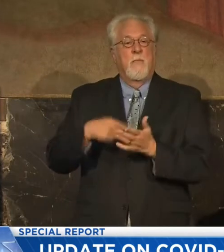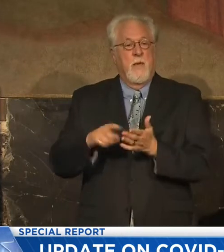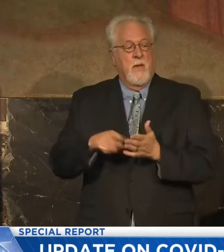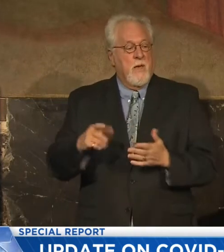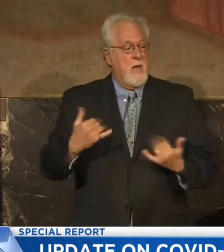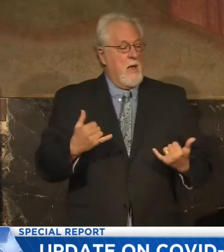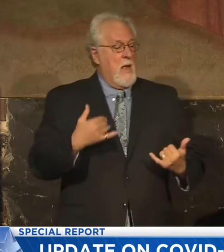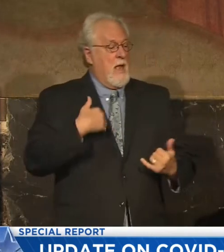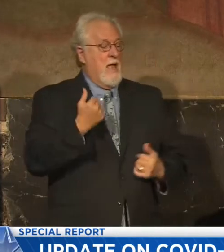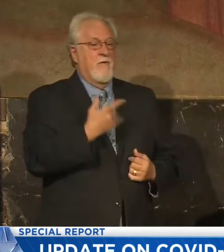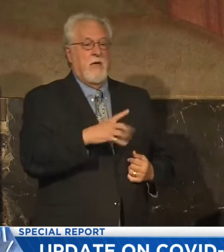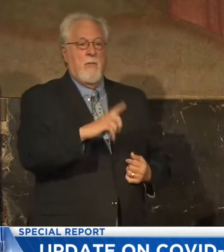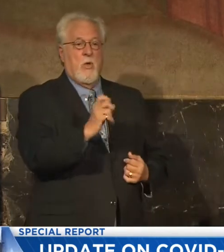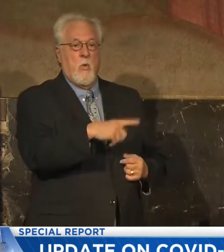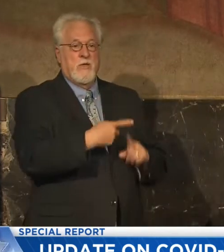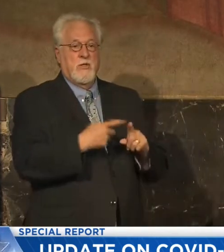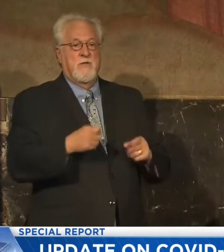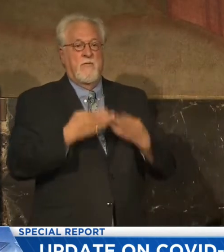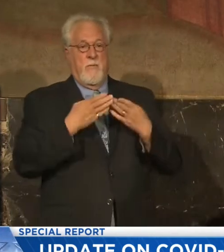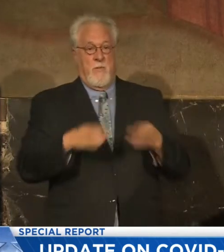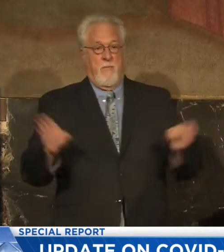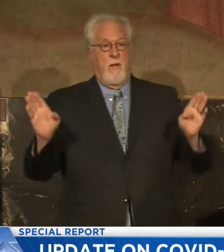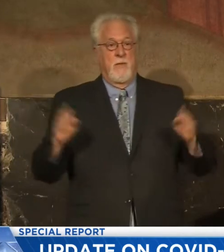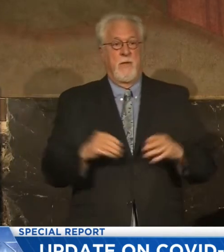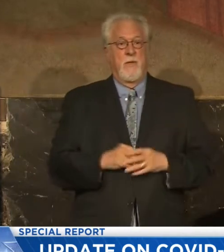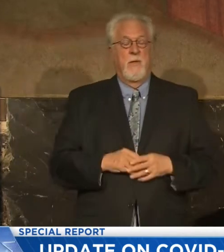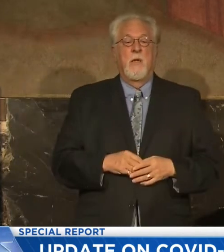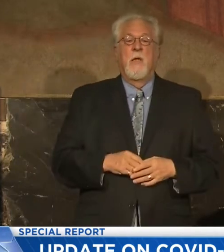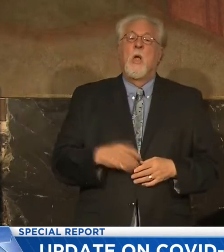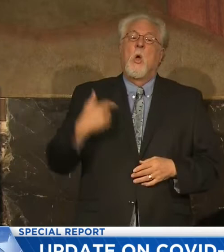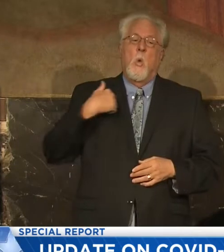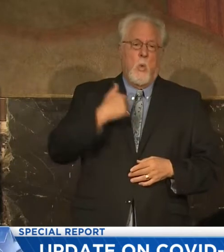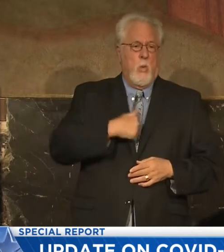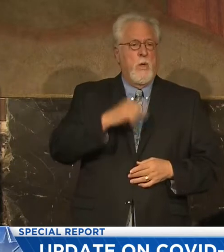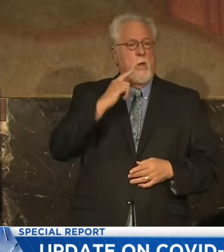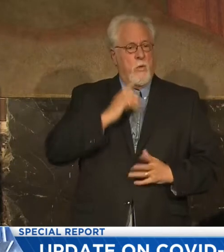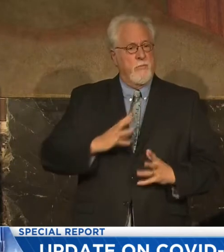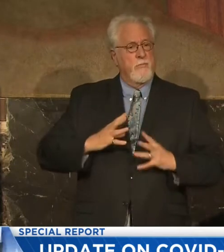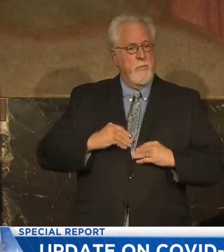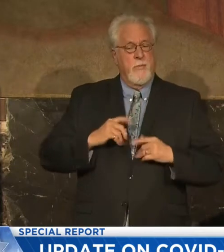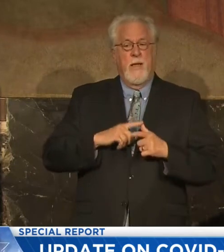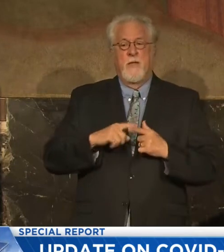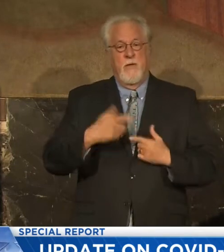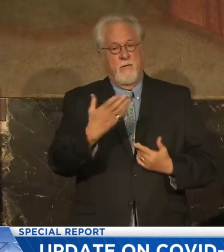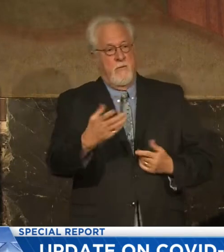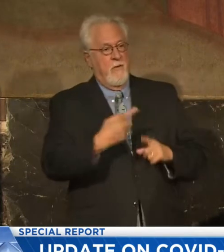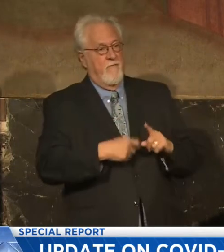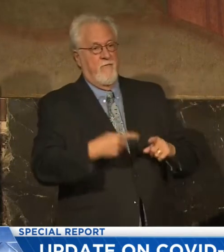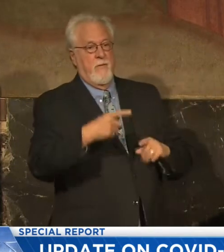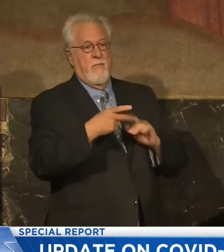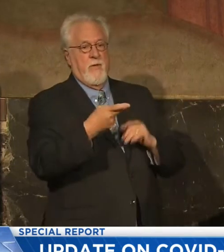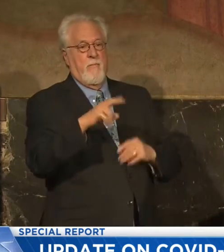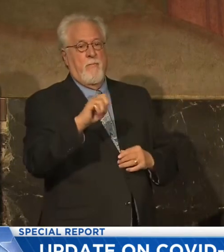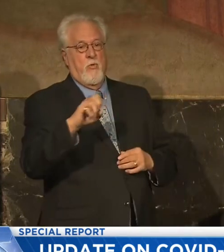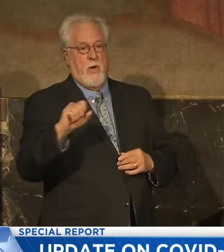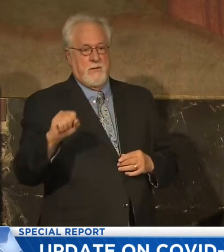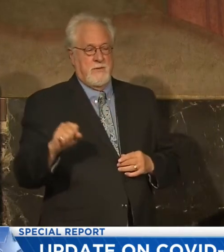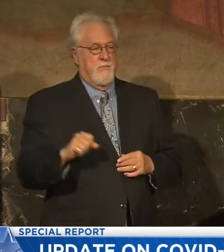ELIGIBLE TO HAVE THE PENALTY RELIEF IF THEY CAN ENTER INTO AN INSTALLMENT PAYMENT AGREEMENT BY JUNE 30TH. SO AT THIS TIME, I'VE GOT A